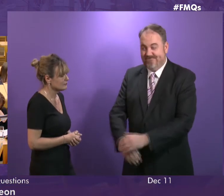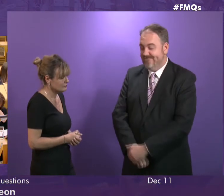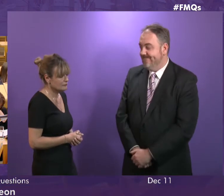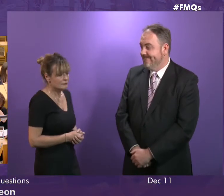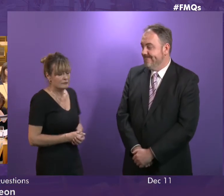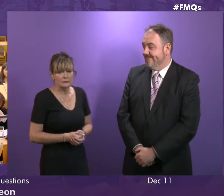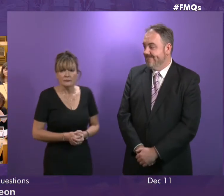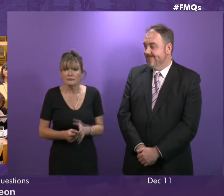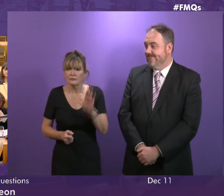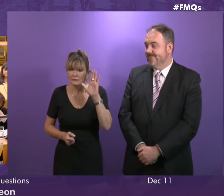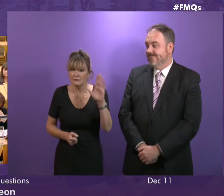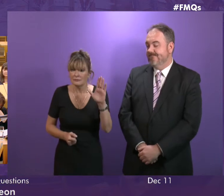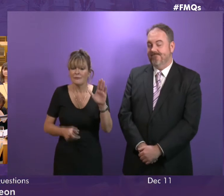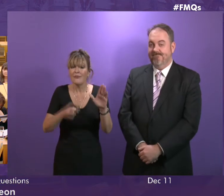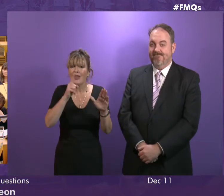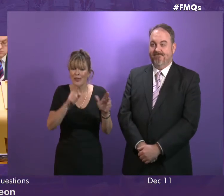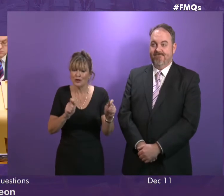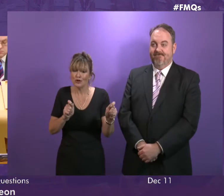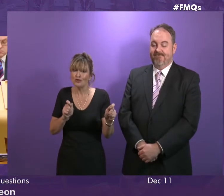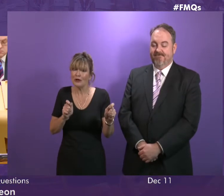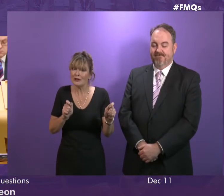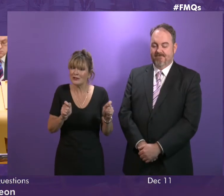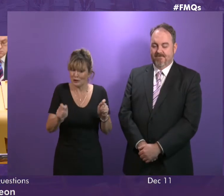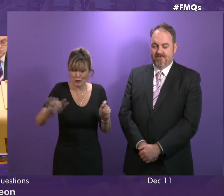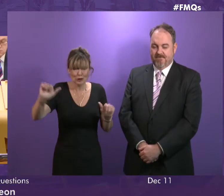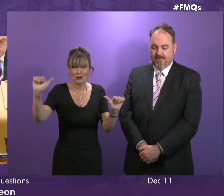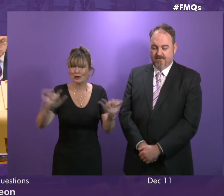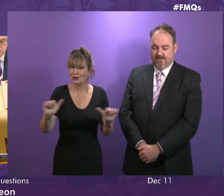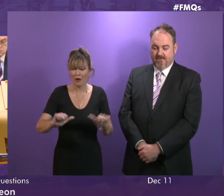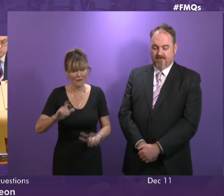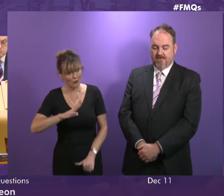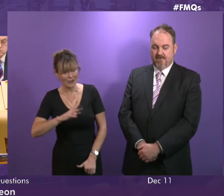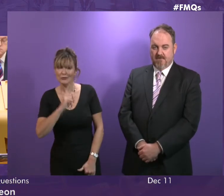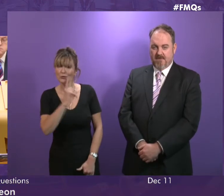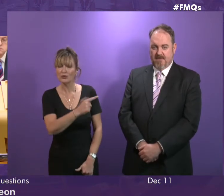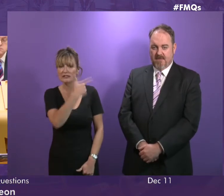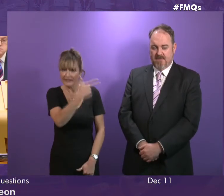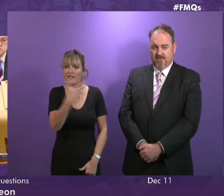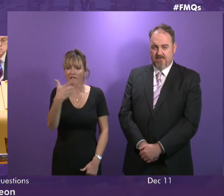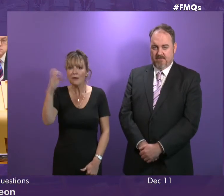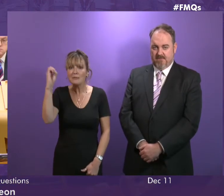The transition is under way. As I said, 75 per cent of our electricity already comes